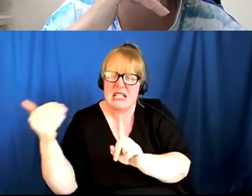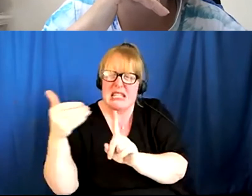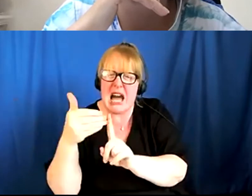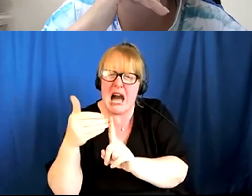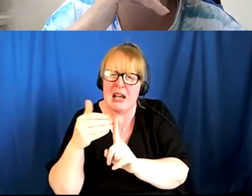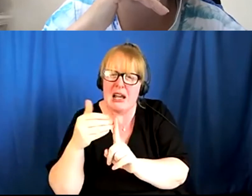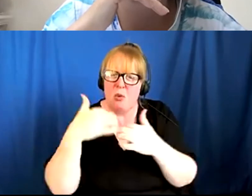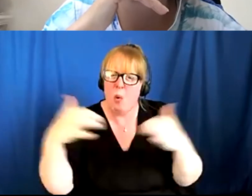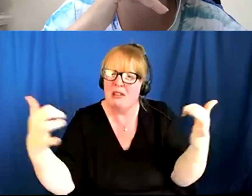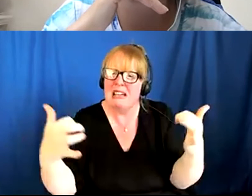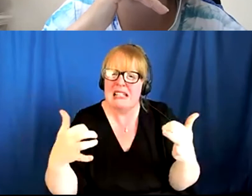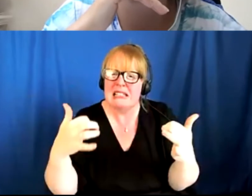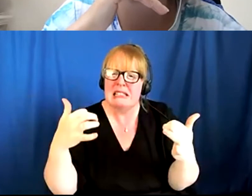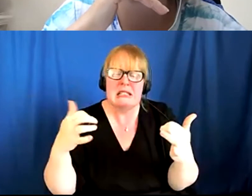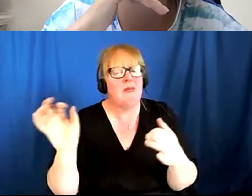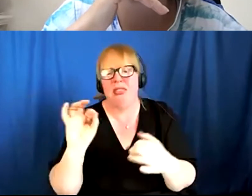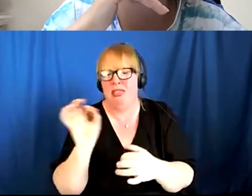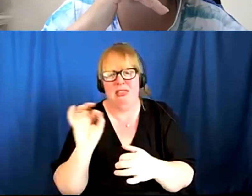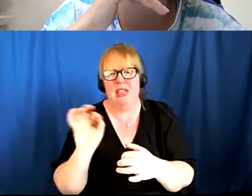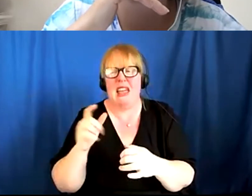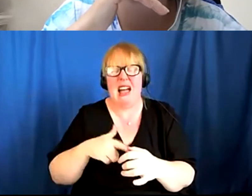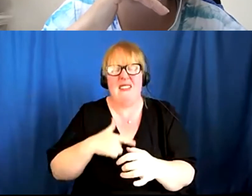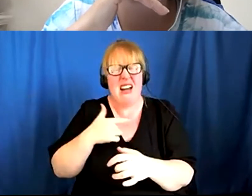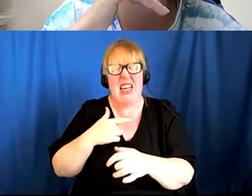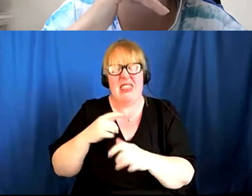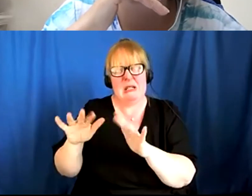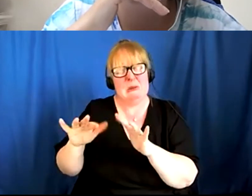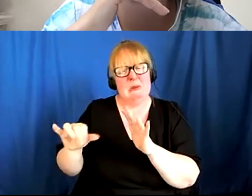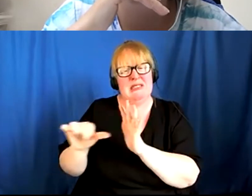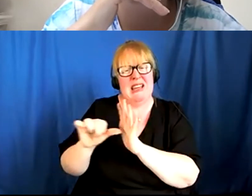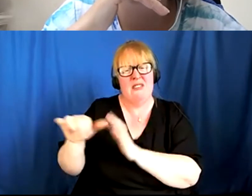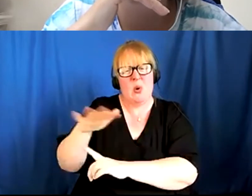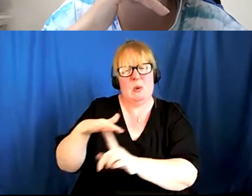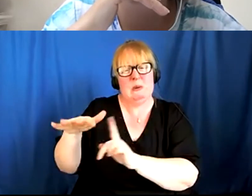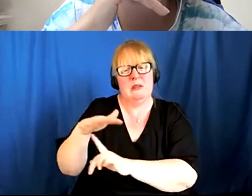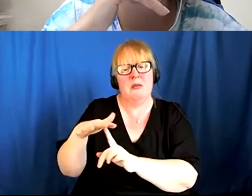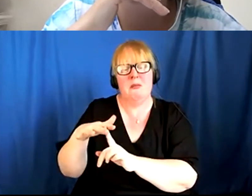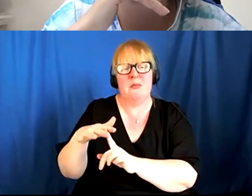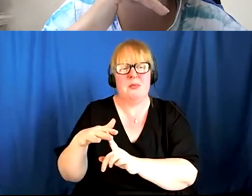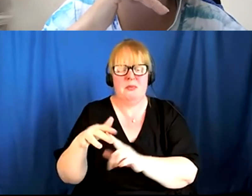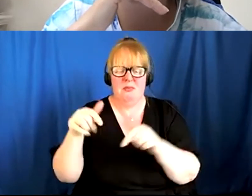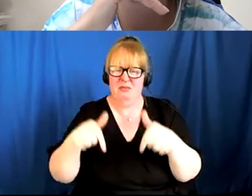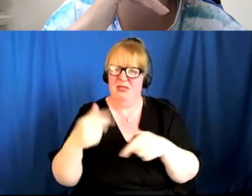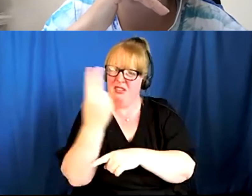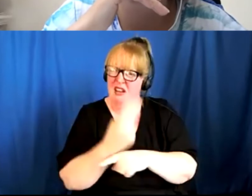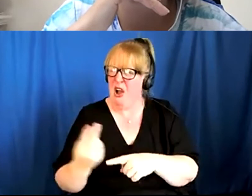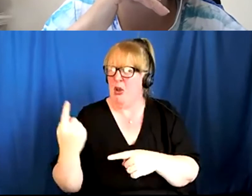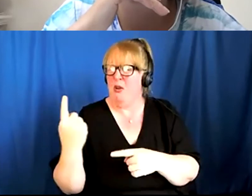really, like, you know, who is this for? And, you know, if I'm targeting